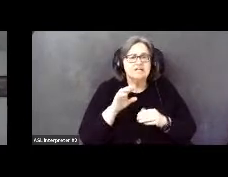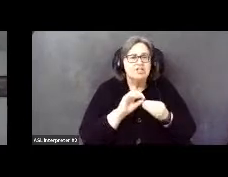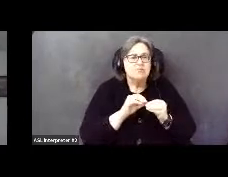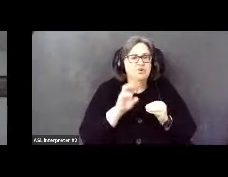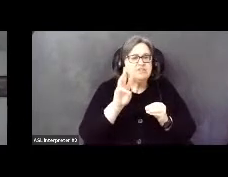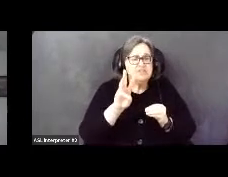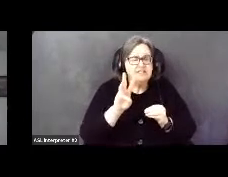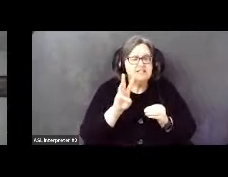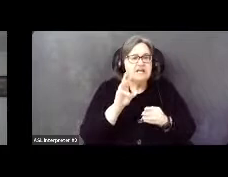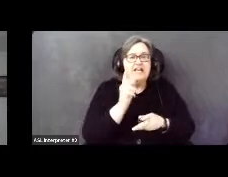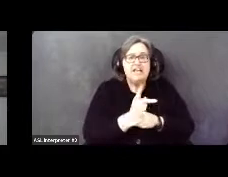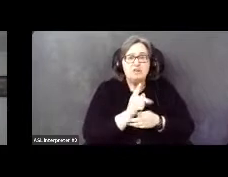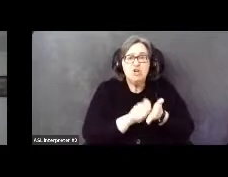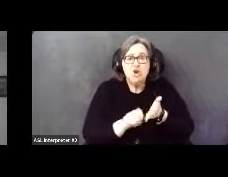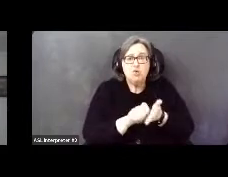I must have talked to